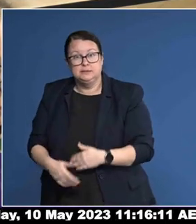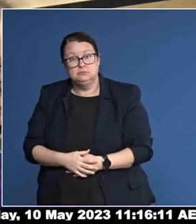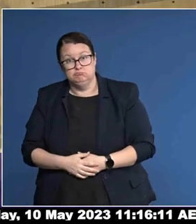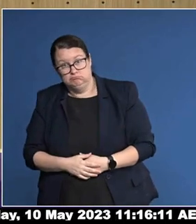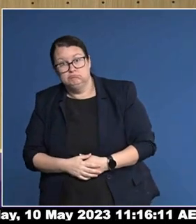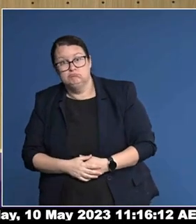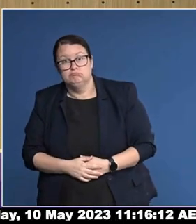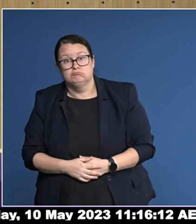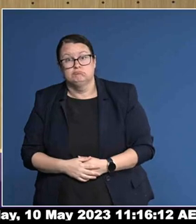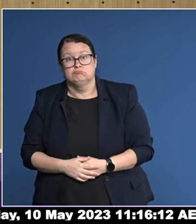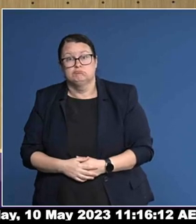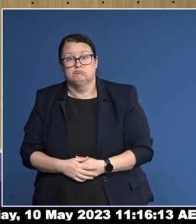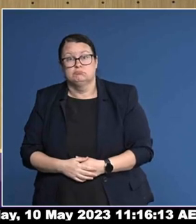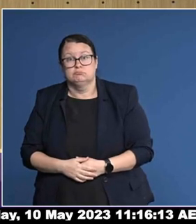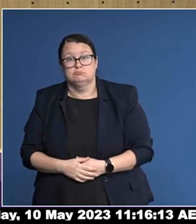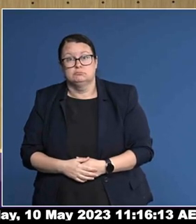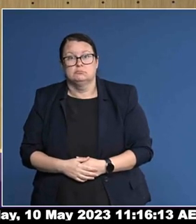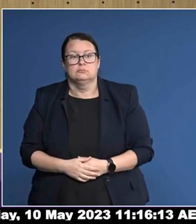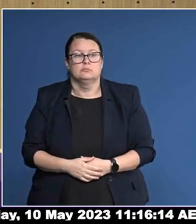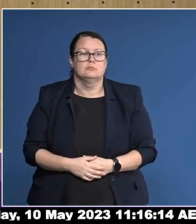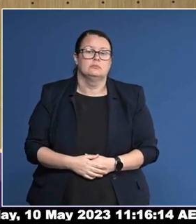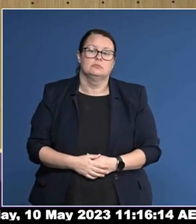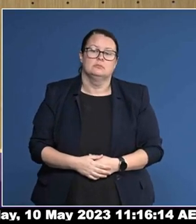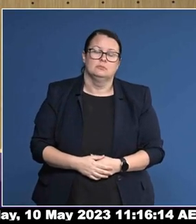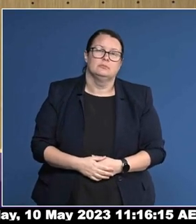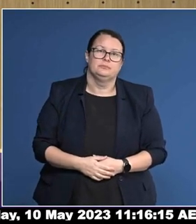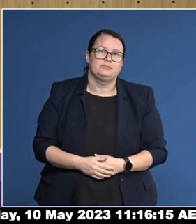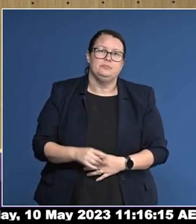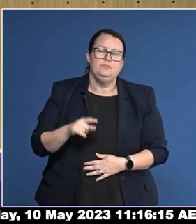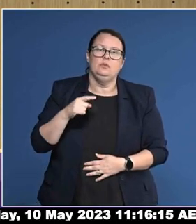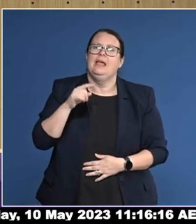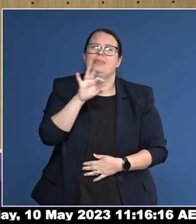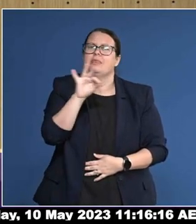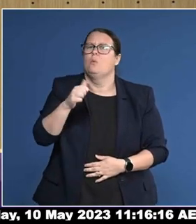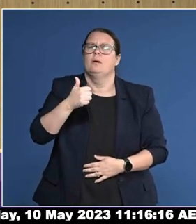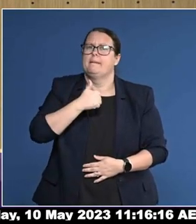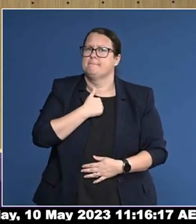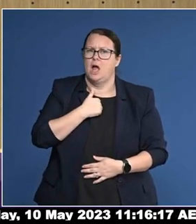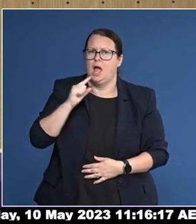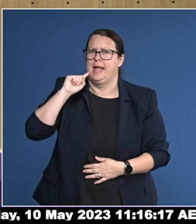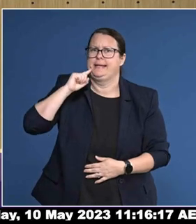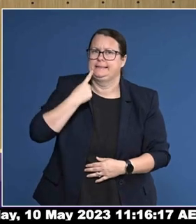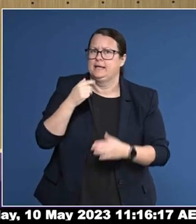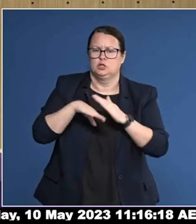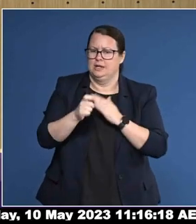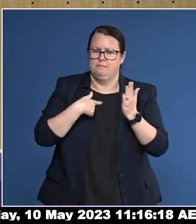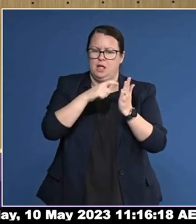That was not the intention of that. It was about looking at the function of the behaviour -